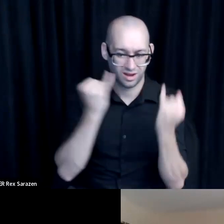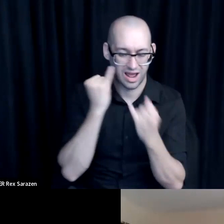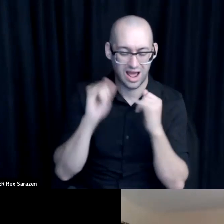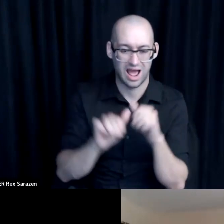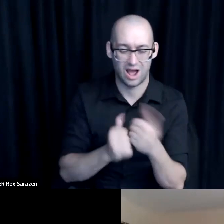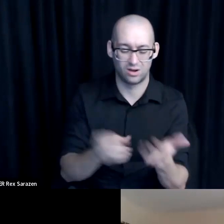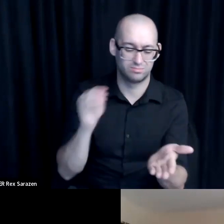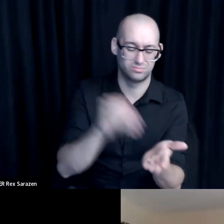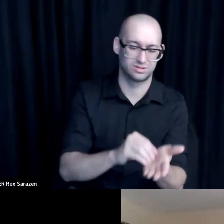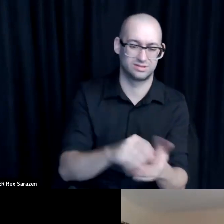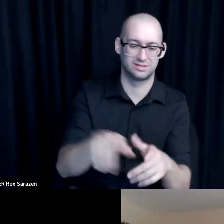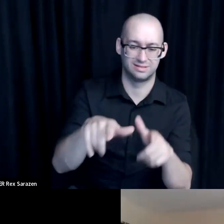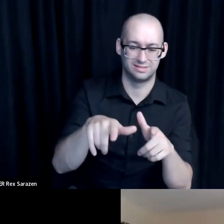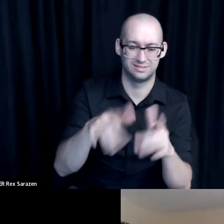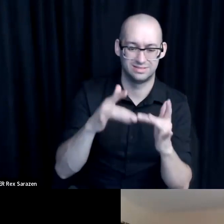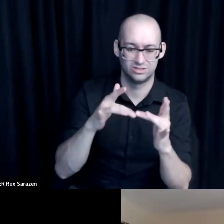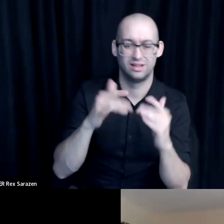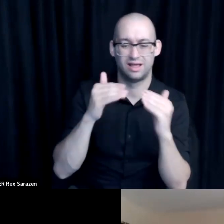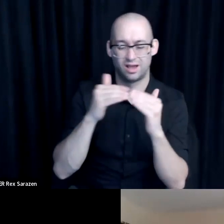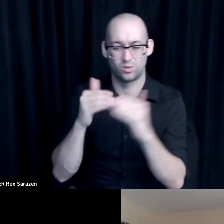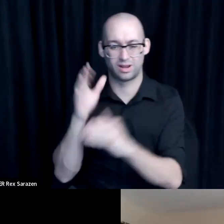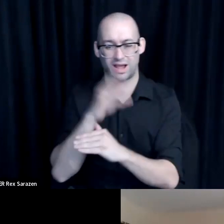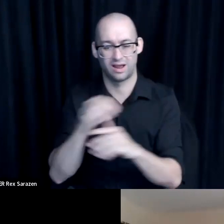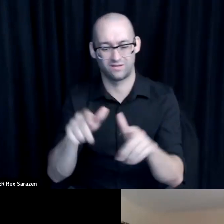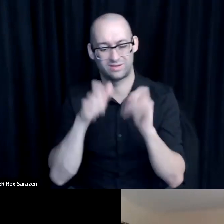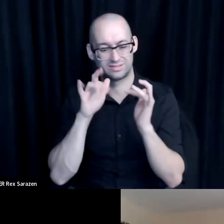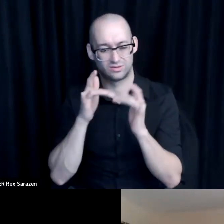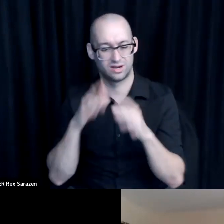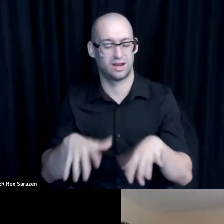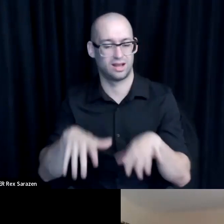equity? And you know, broadband adoption, digital literacy training into our existing program.